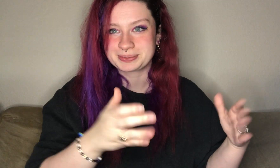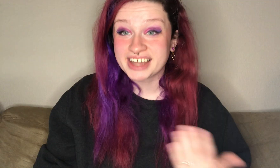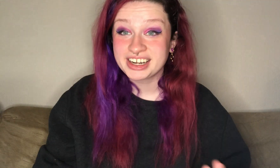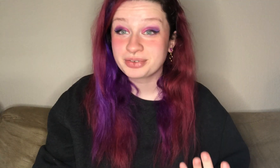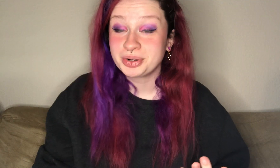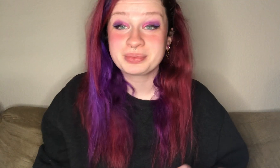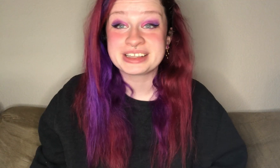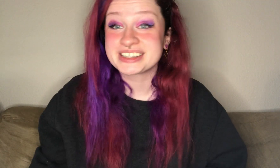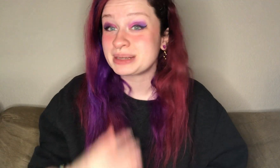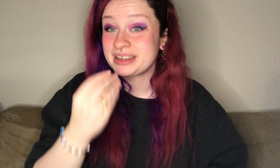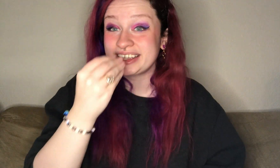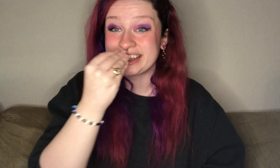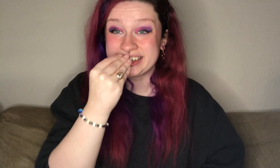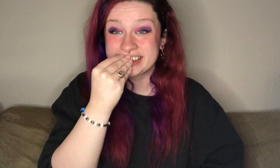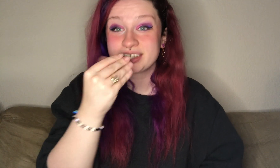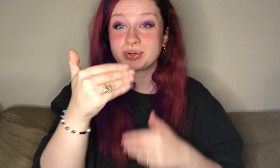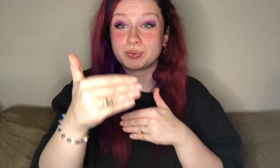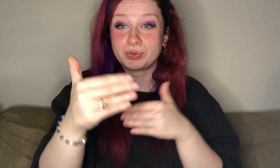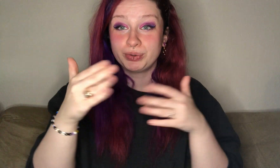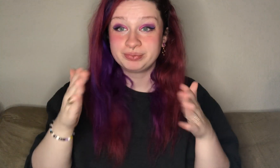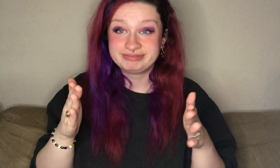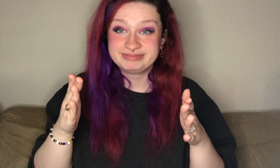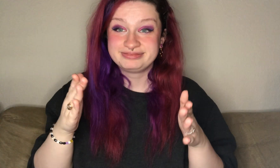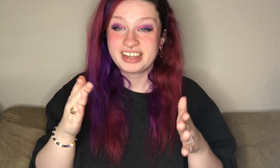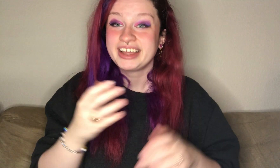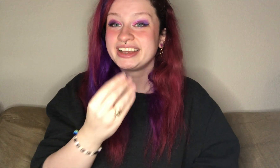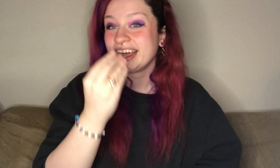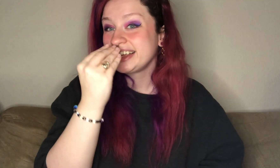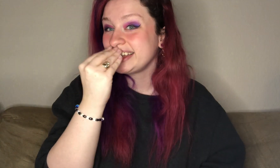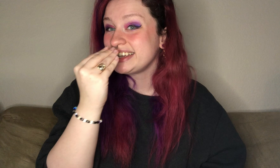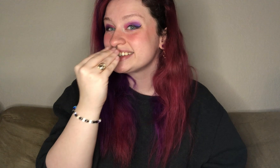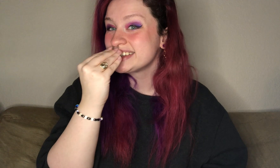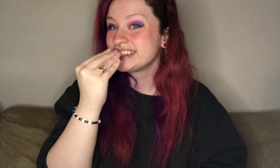dining room is going to be eat-room eat-room